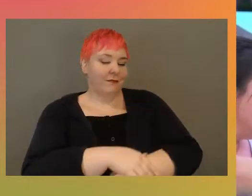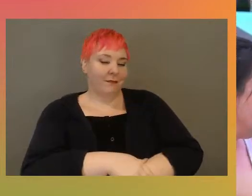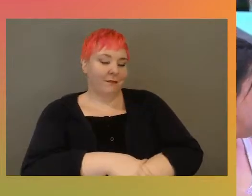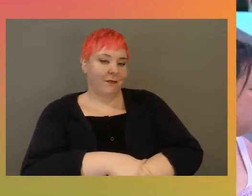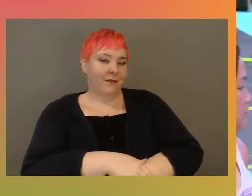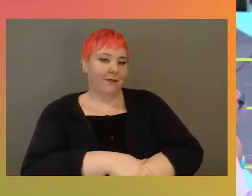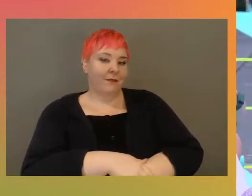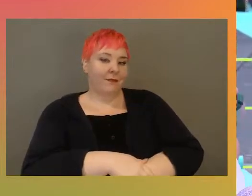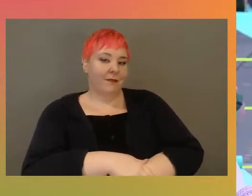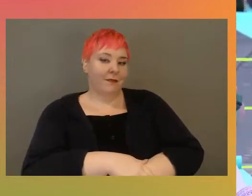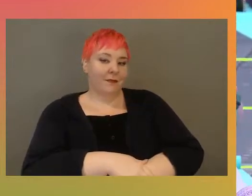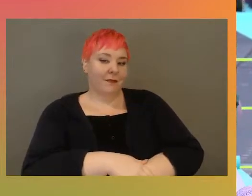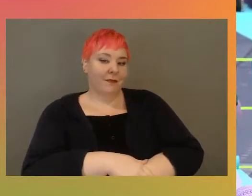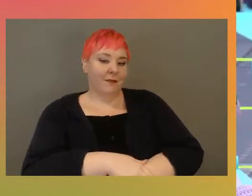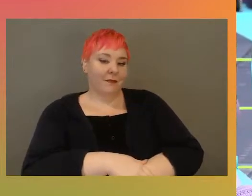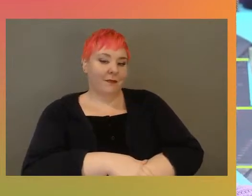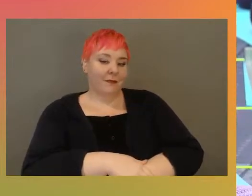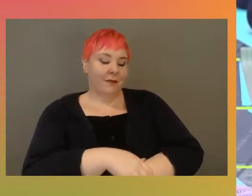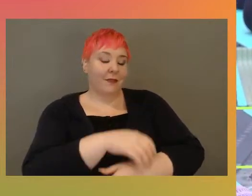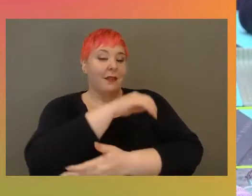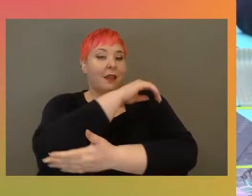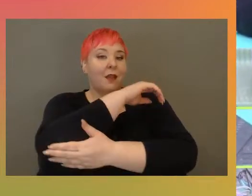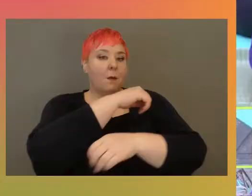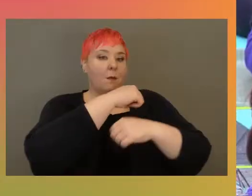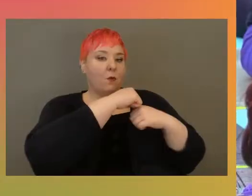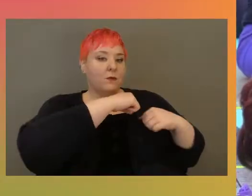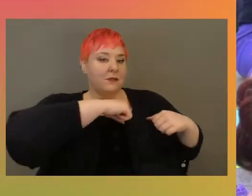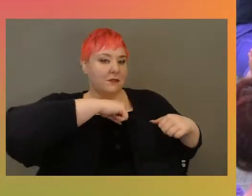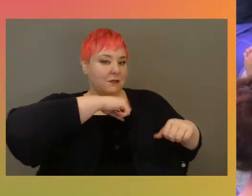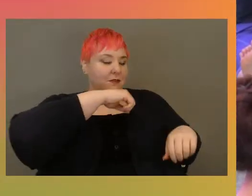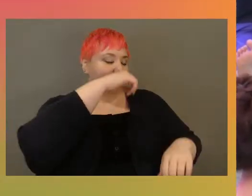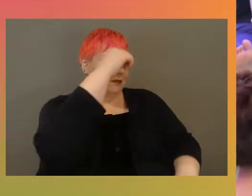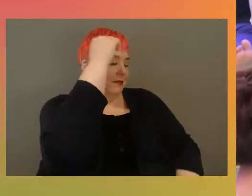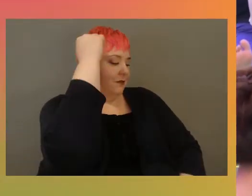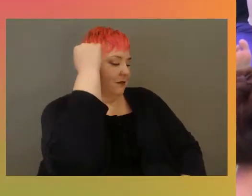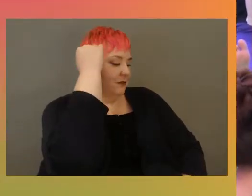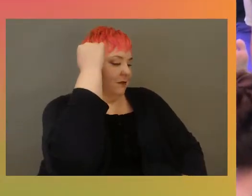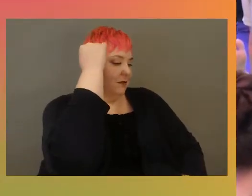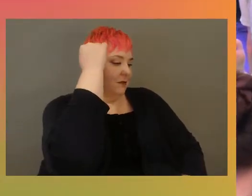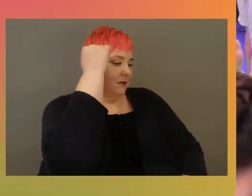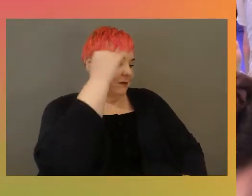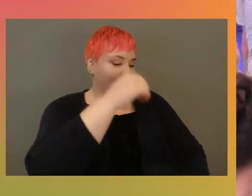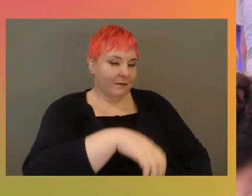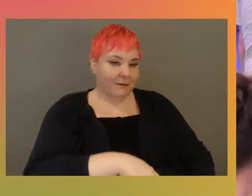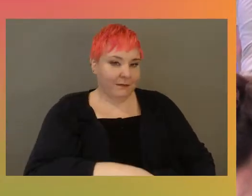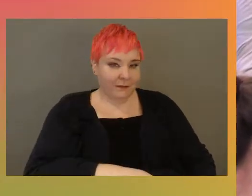TURN TO THE LEFT.